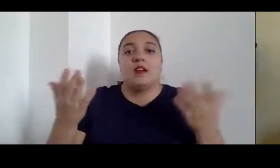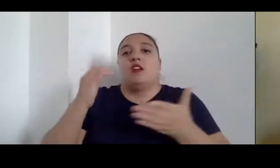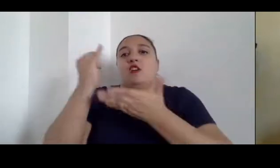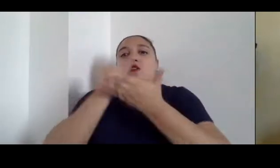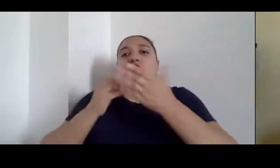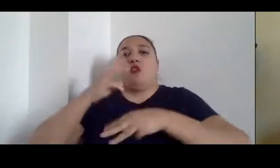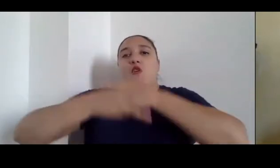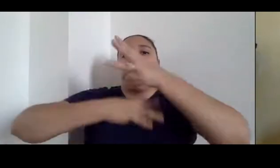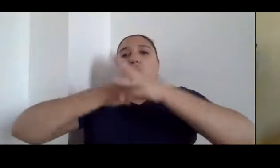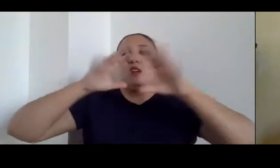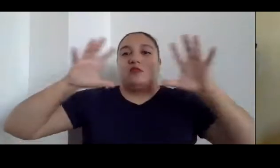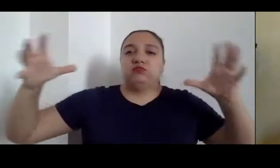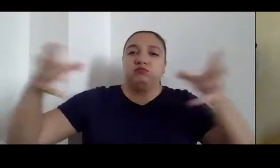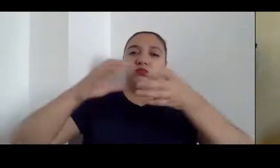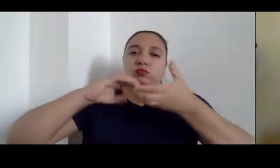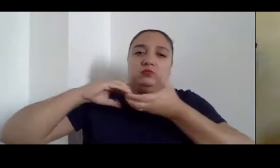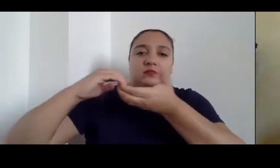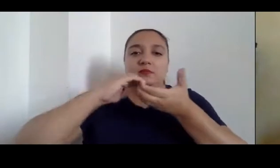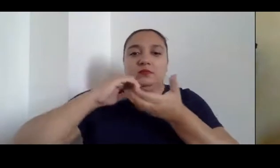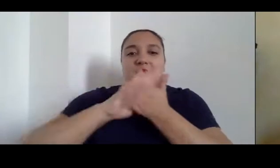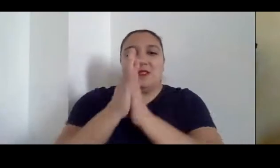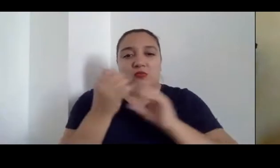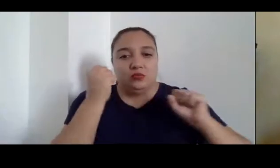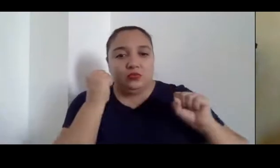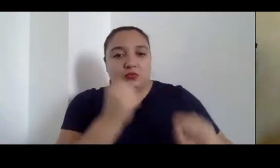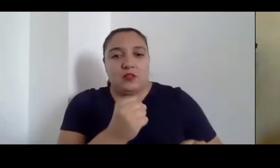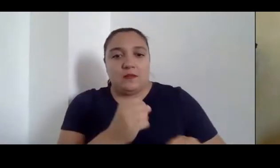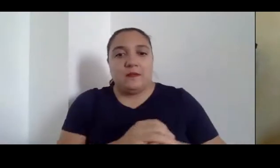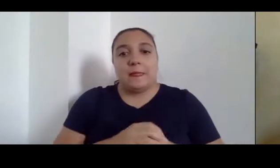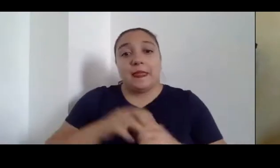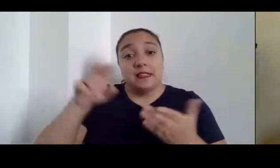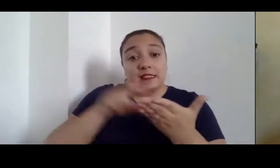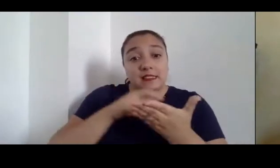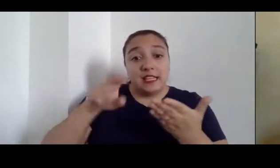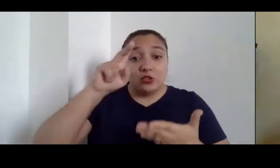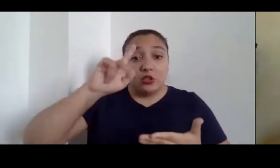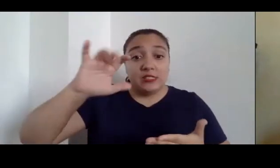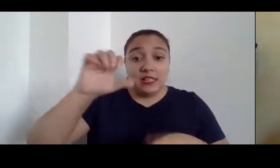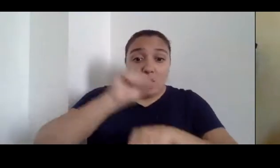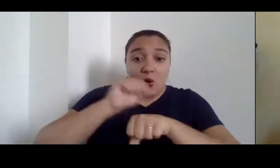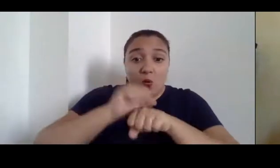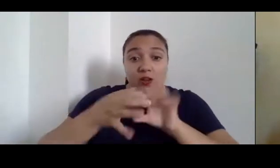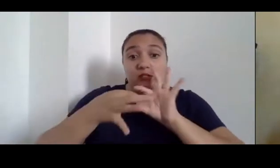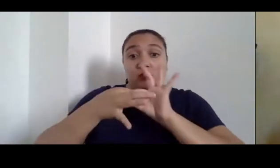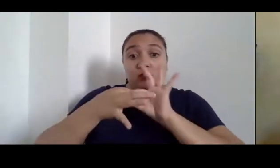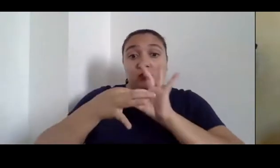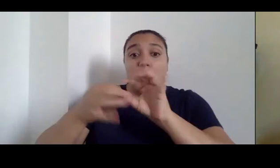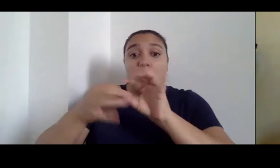alliance with the dance organization Dance U.S.A. to drive local/national synergies in dance service delivery. Learn